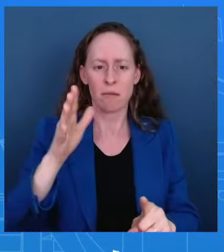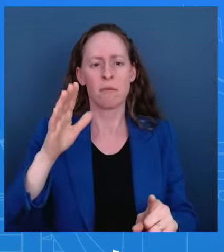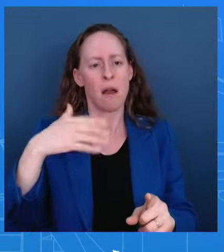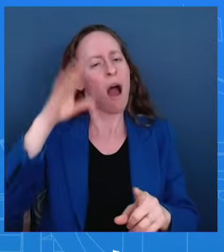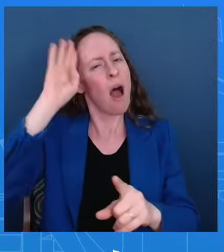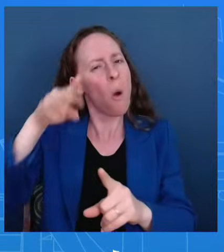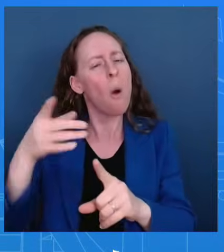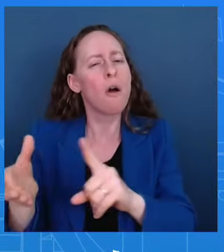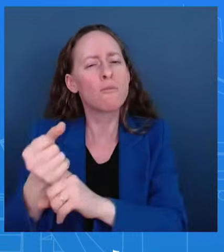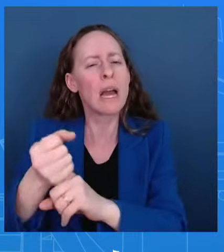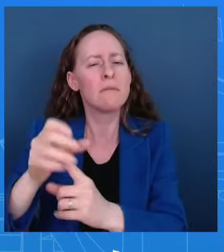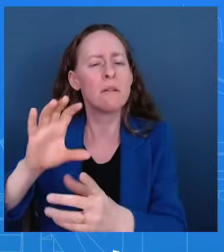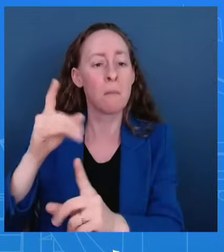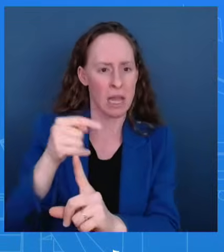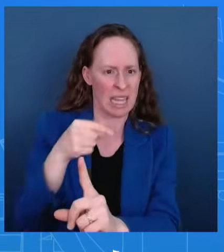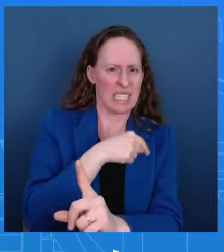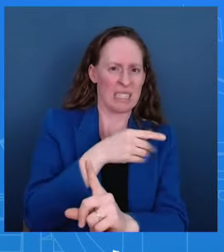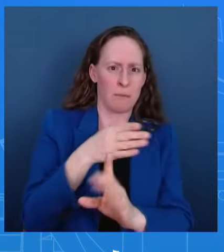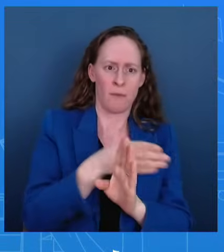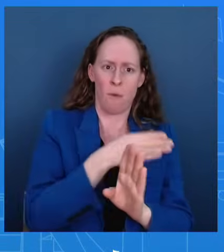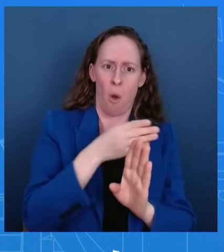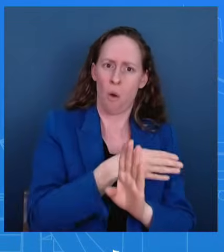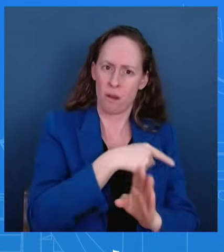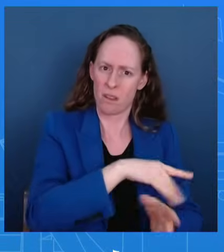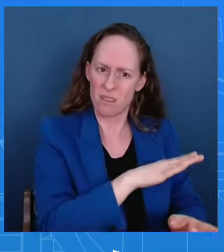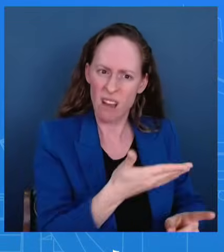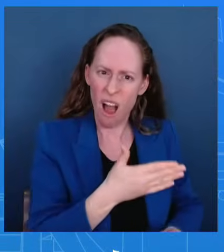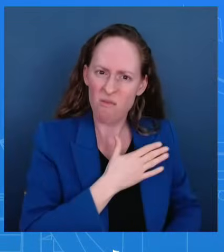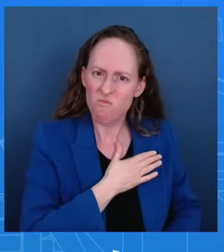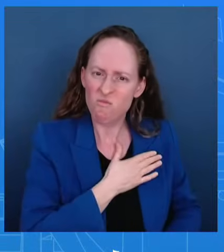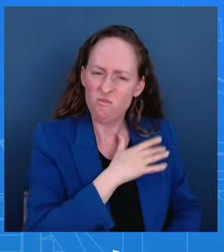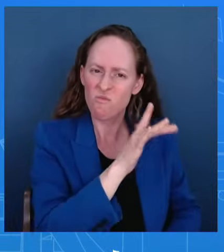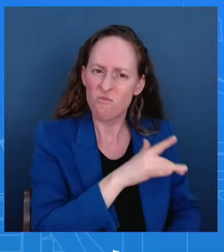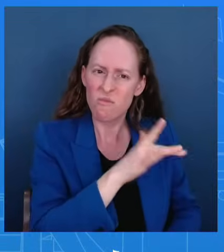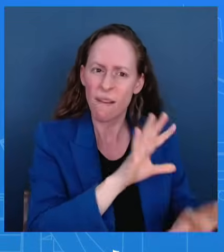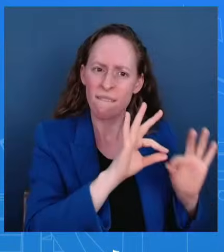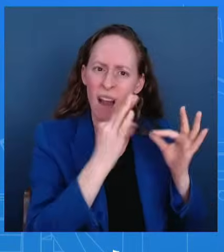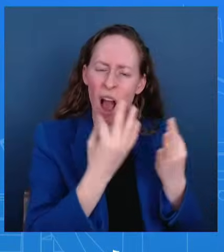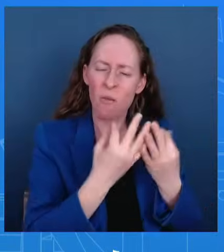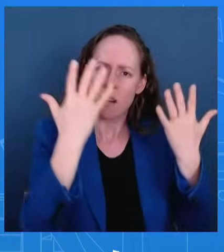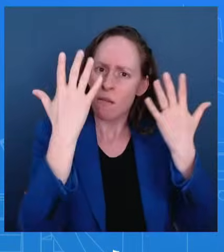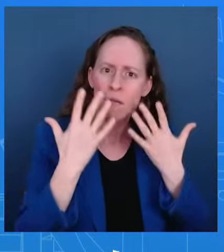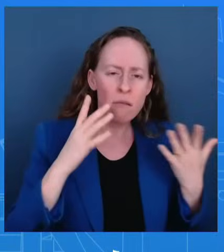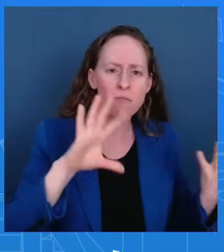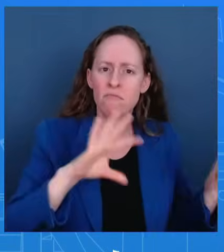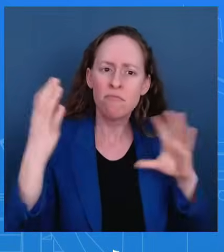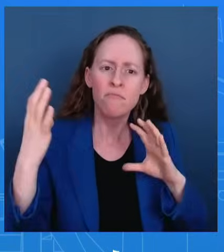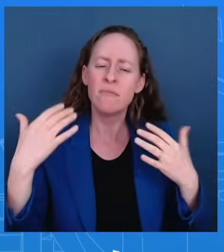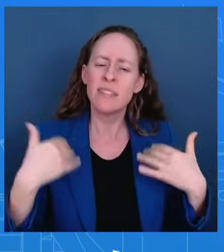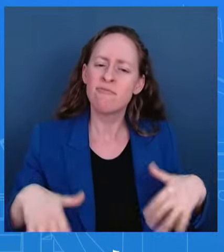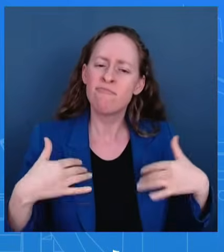and there's a family that's mourning a death of a loved one. And so, we want to be sensitive to that as well. Go ahead.